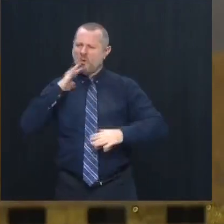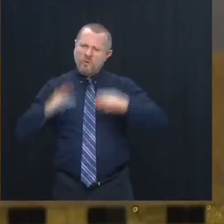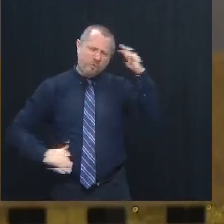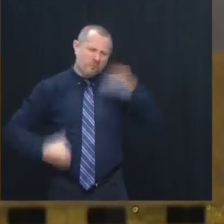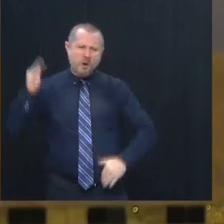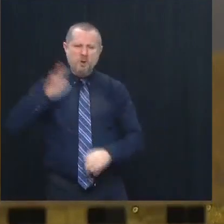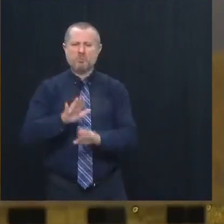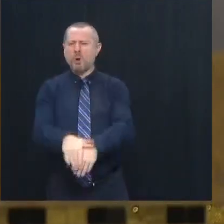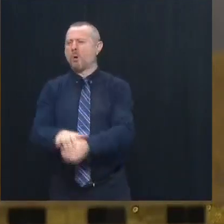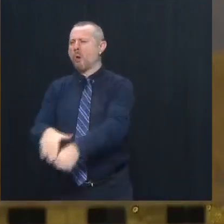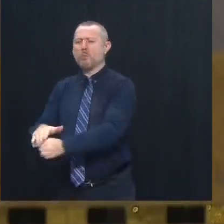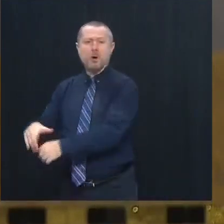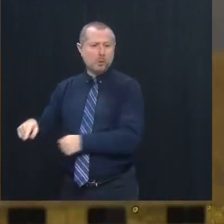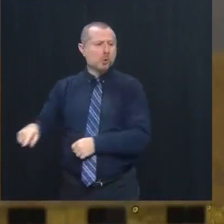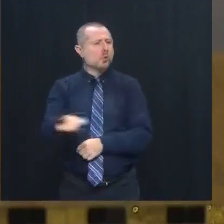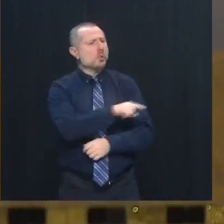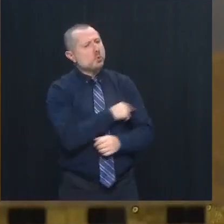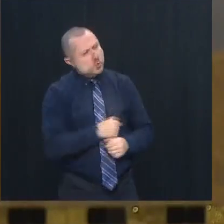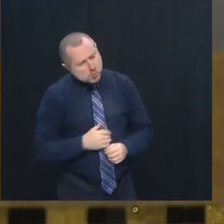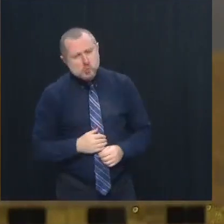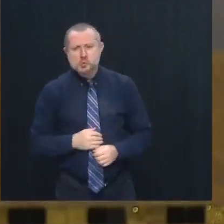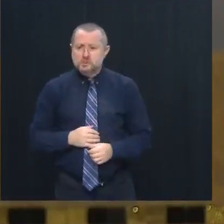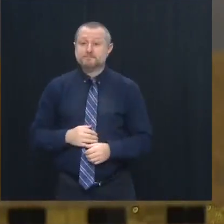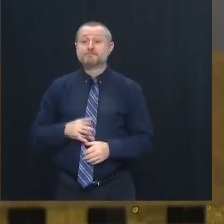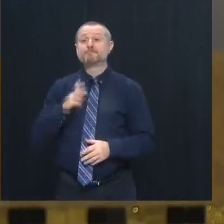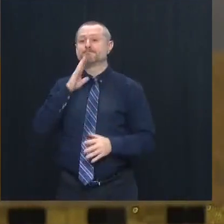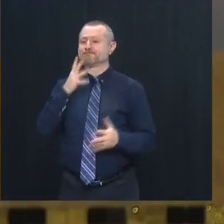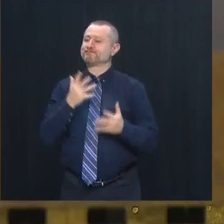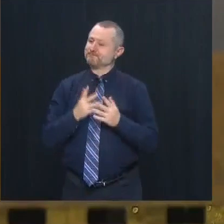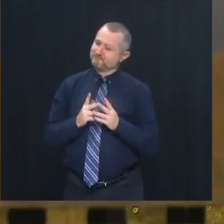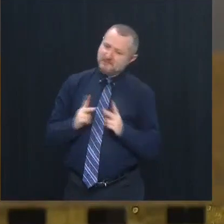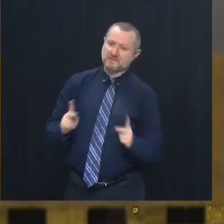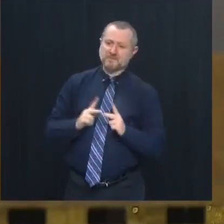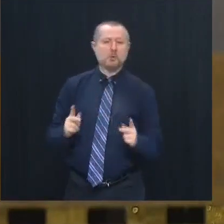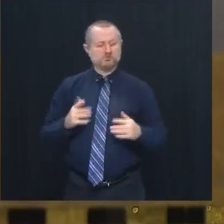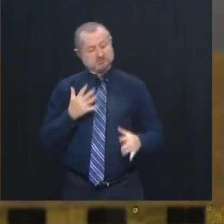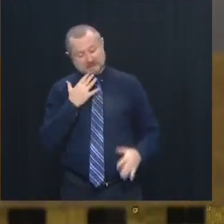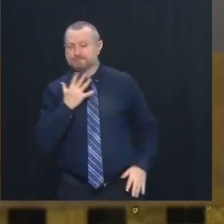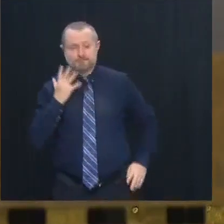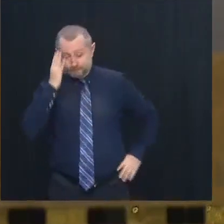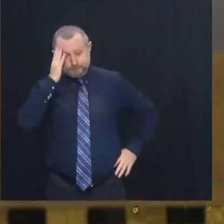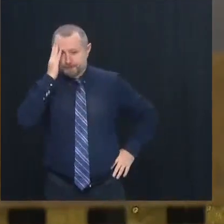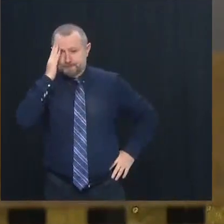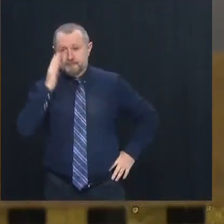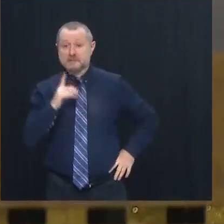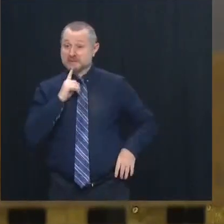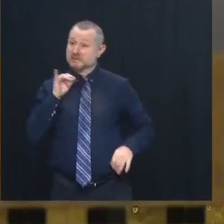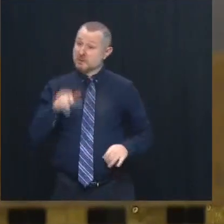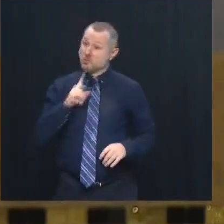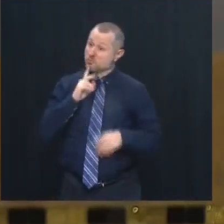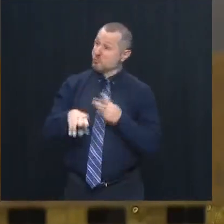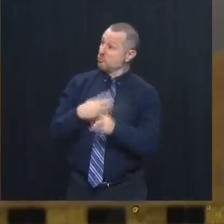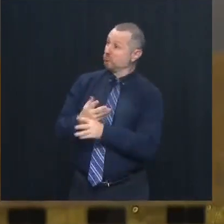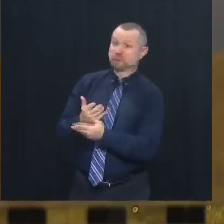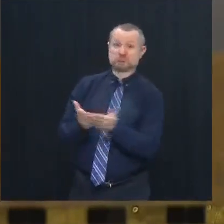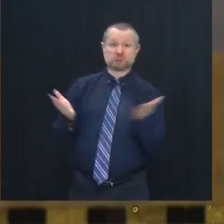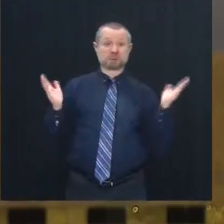OUR COUNTRY. THE SYSTEMIC DISCRIMINATION IN